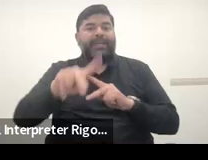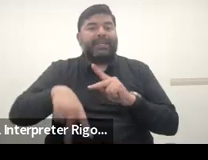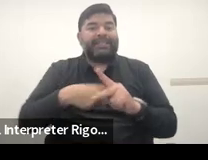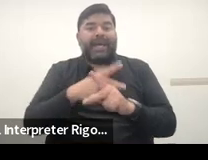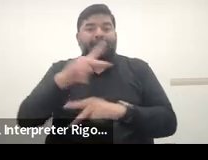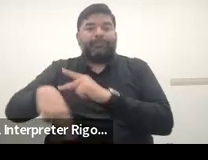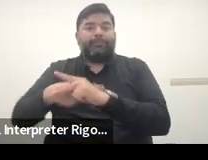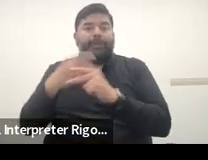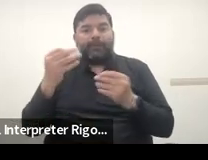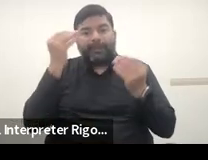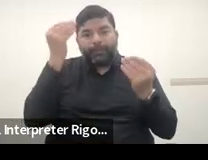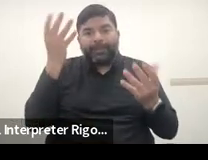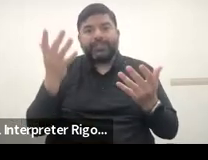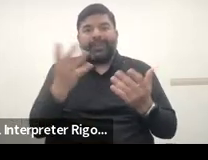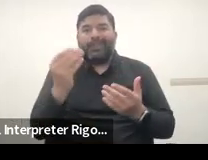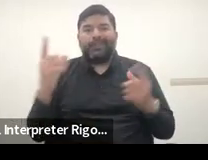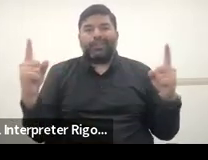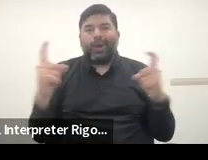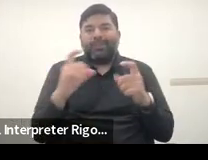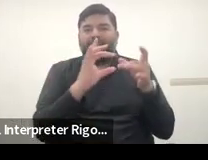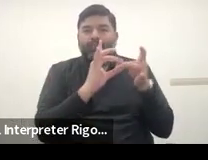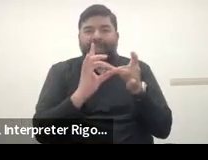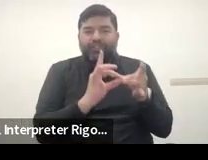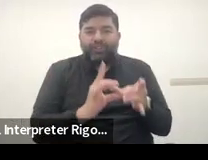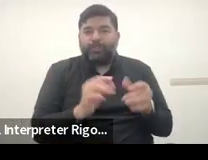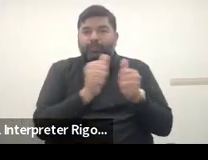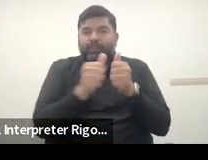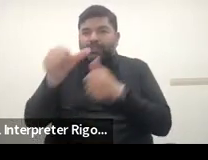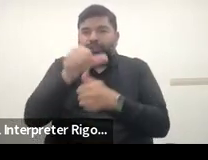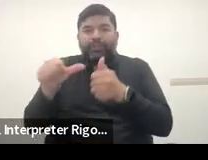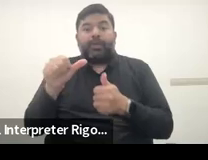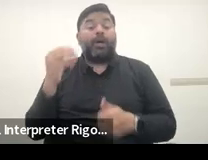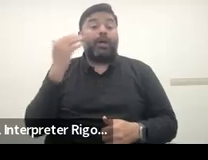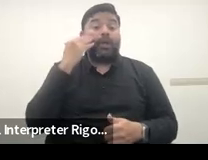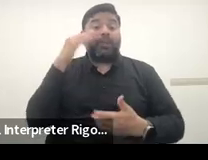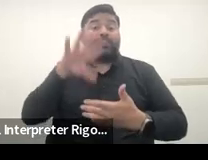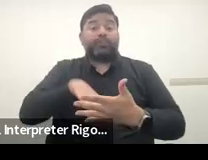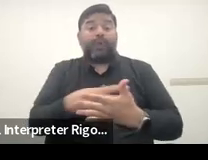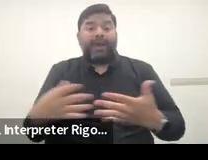have complicated relationships with one another a knowledge graph is the ideal